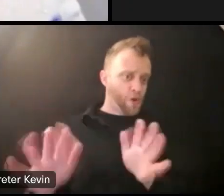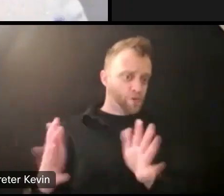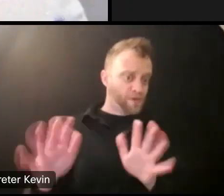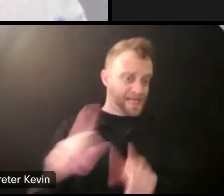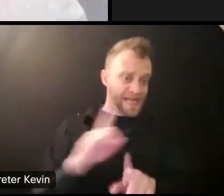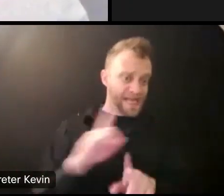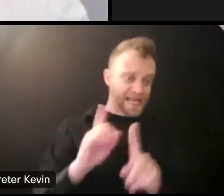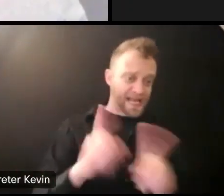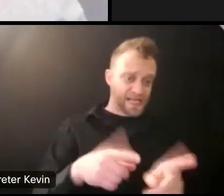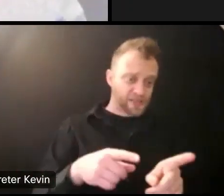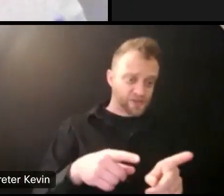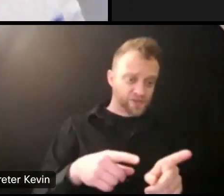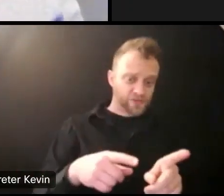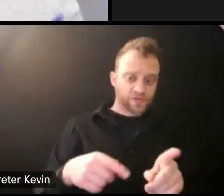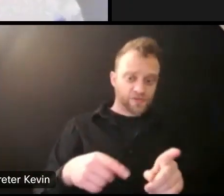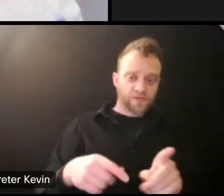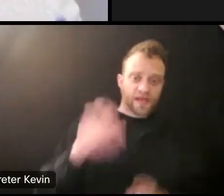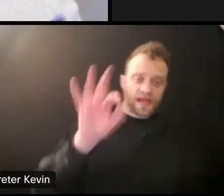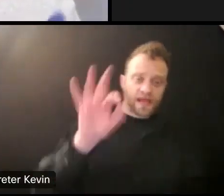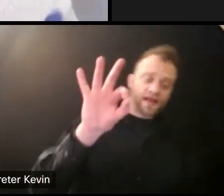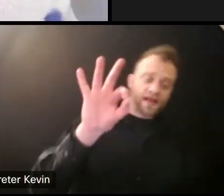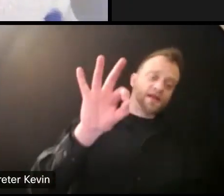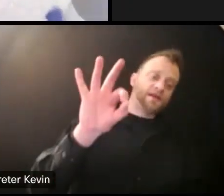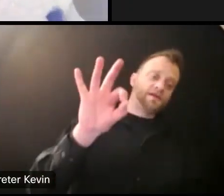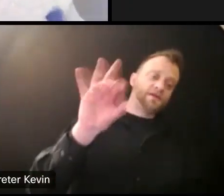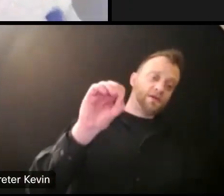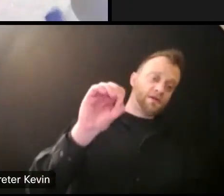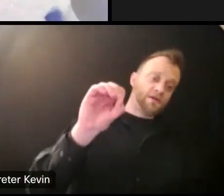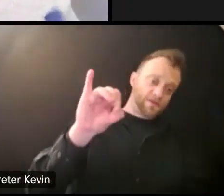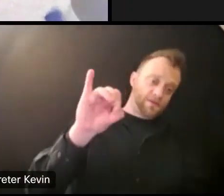to have gotten a lot of comments on that. There will be training or Freedom of Information Act.